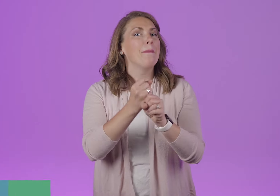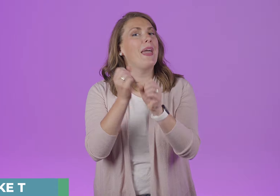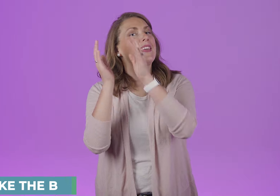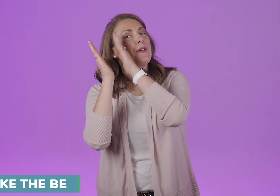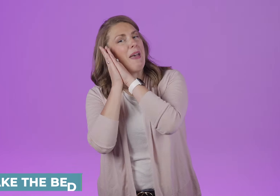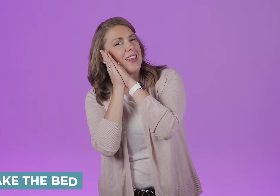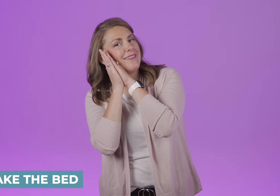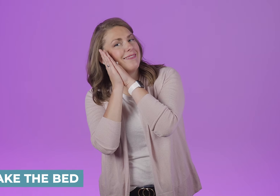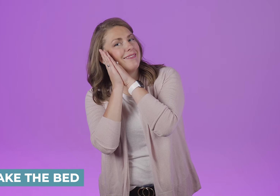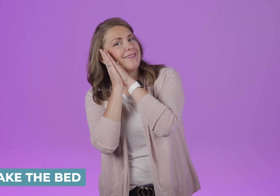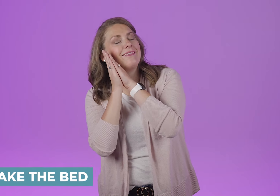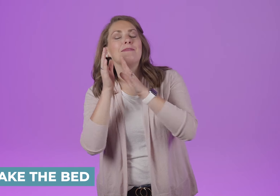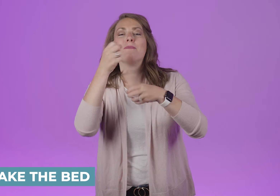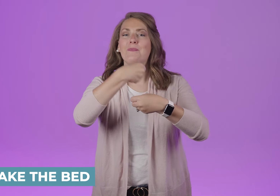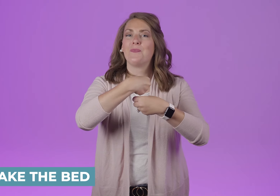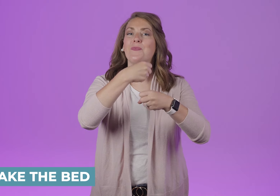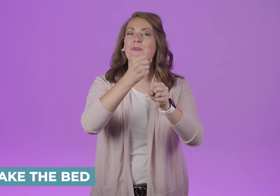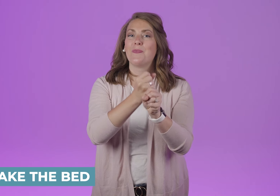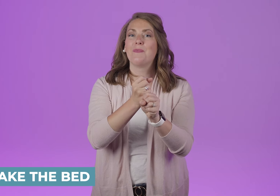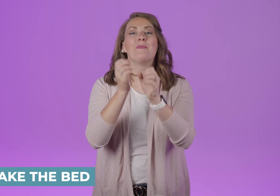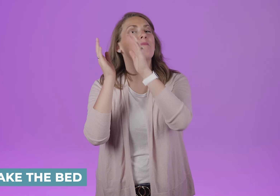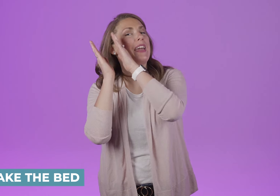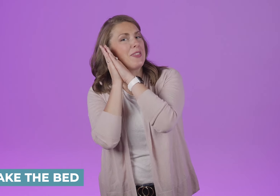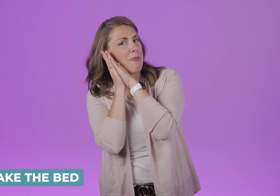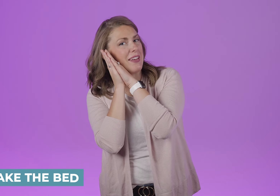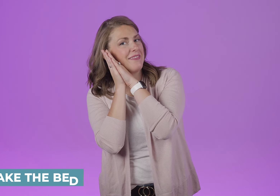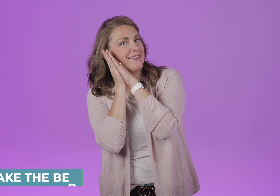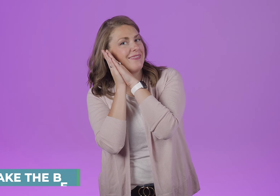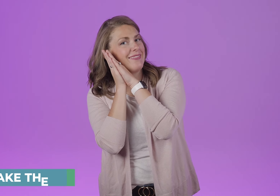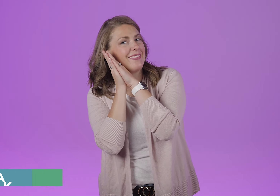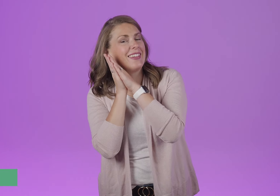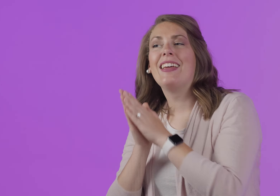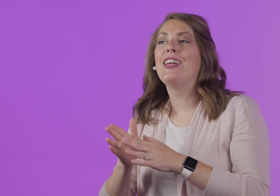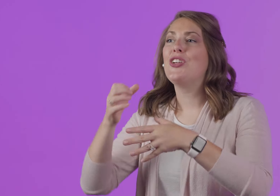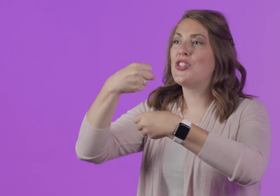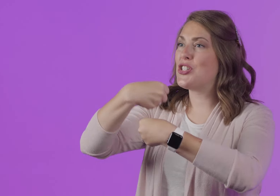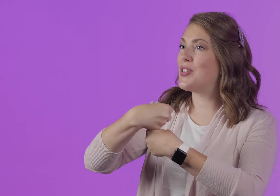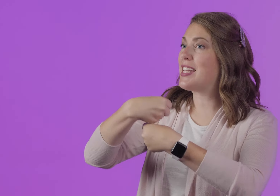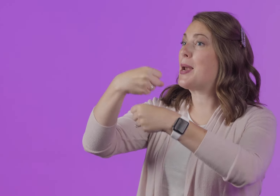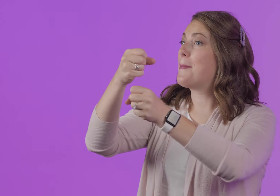Make the bed. You just do the sign.